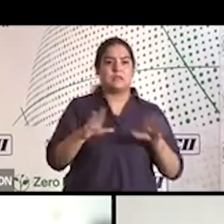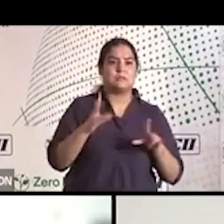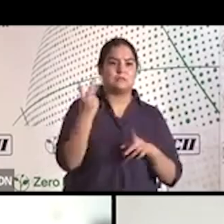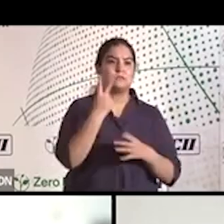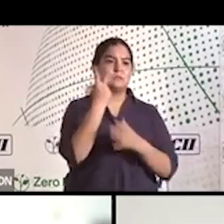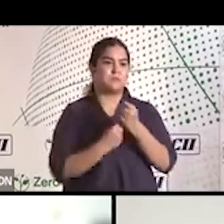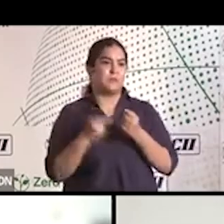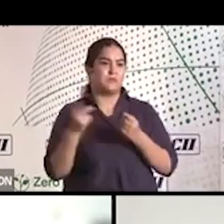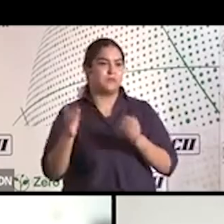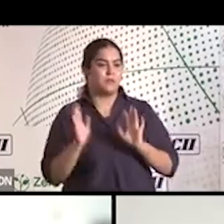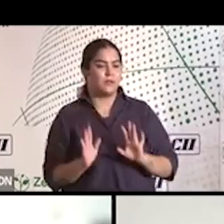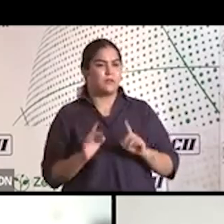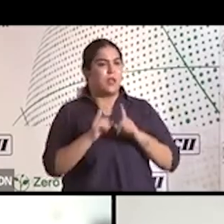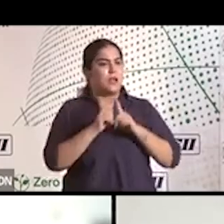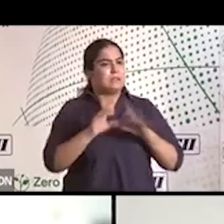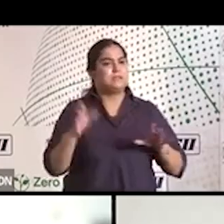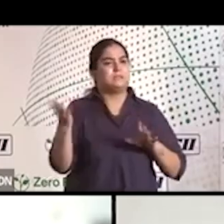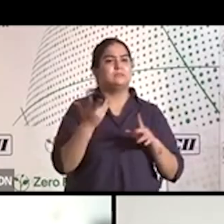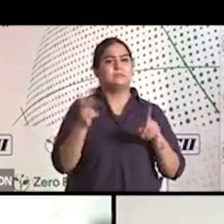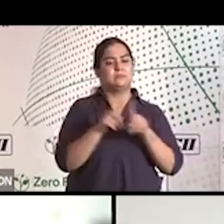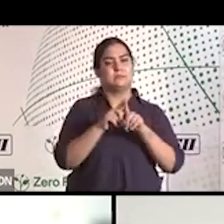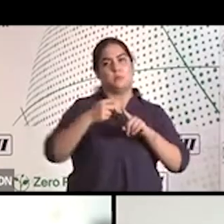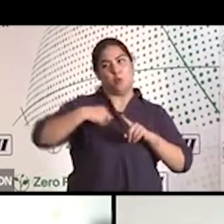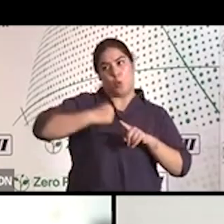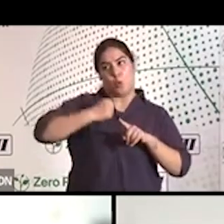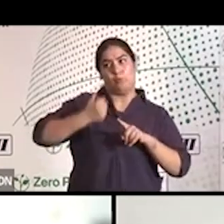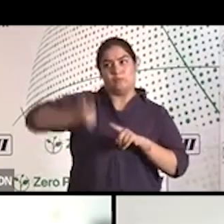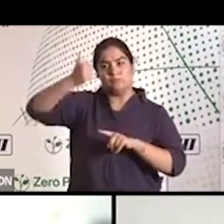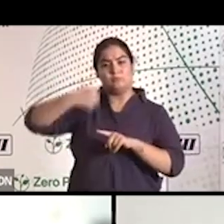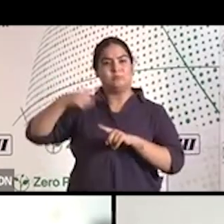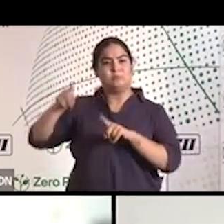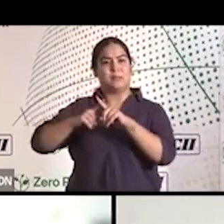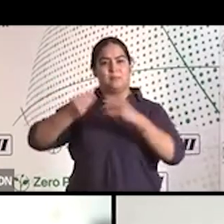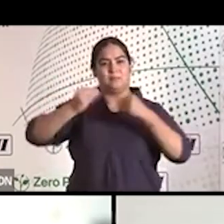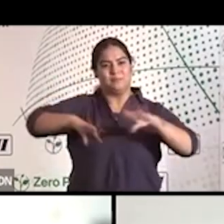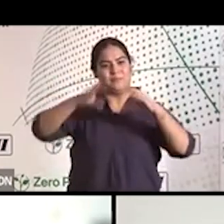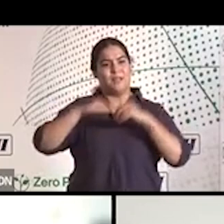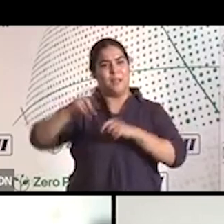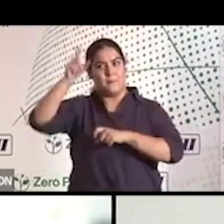So we had to talk to our production, convince them that we